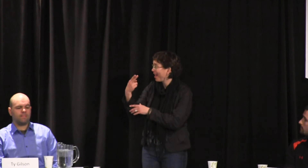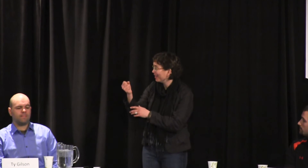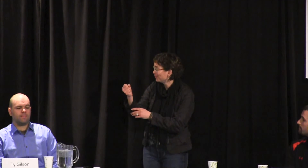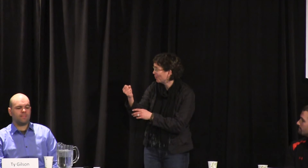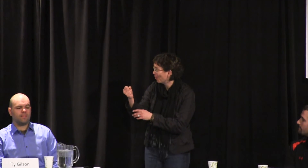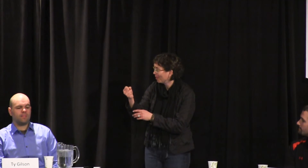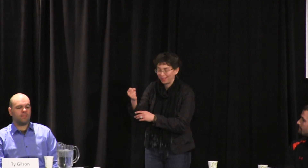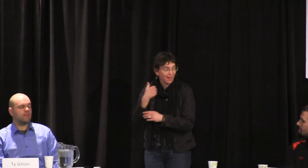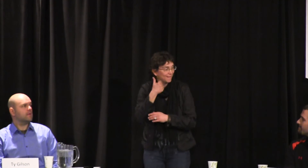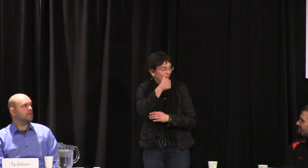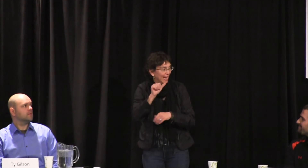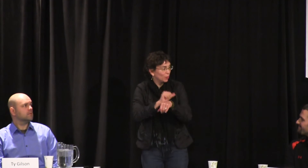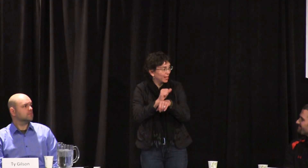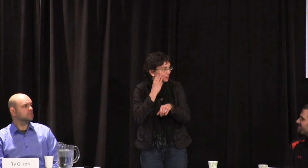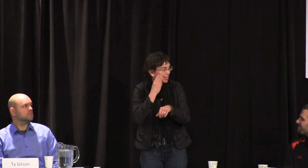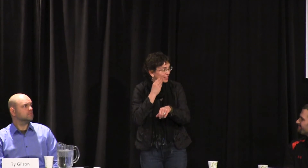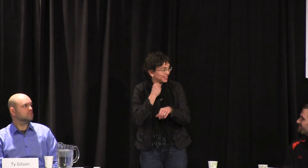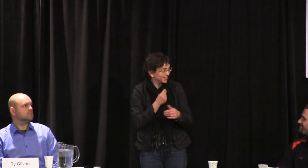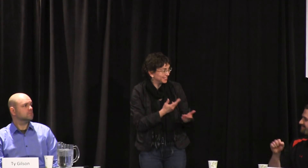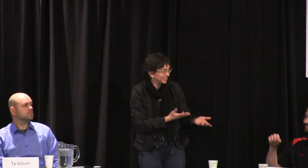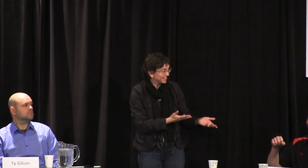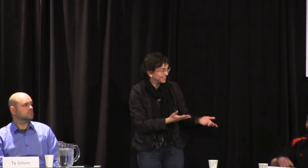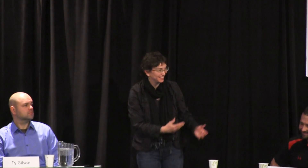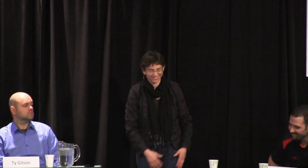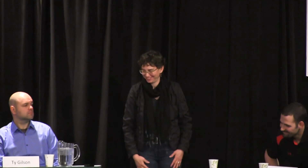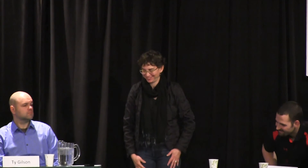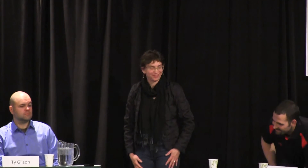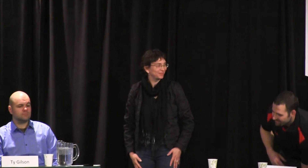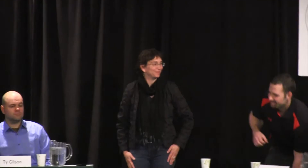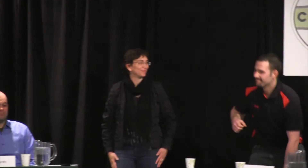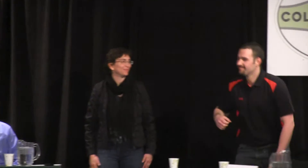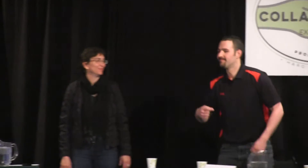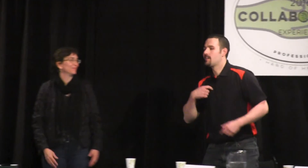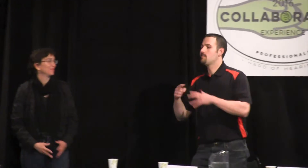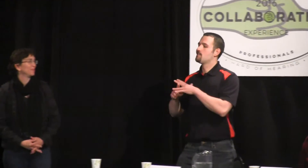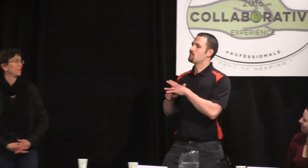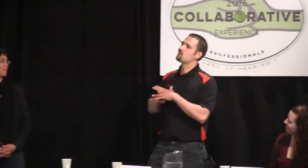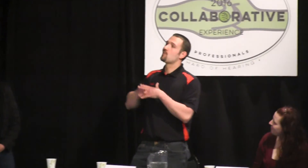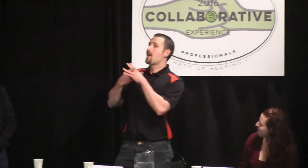Okay, so while in high school, did you have any work experience programs?